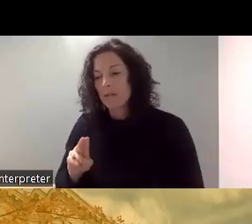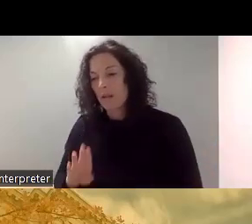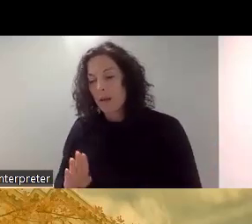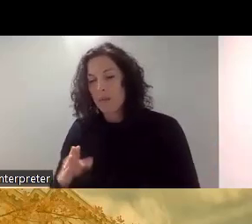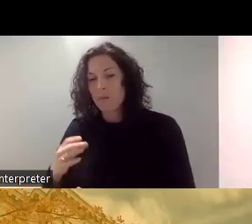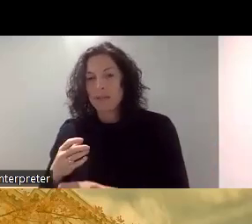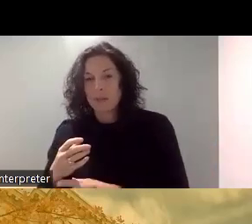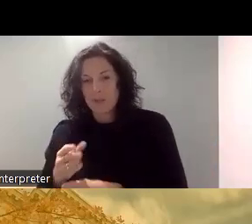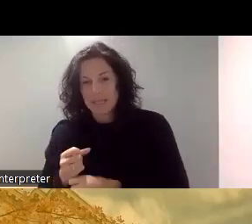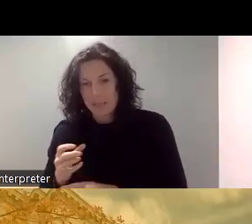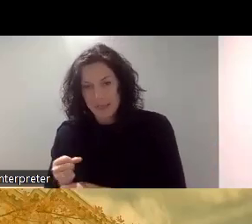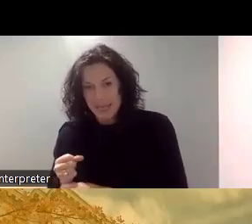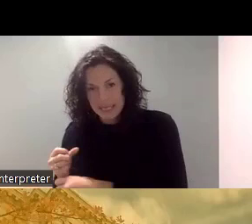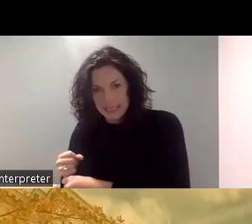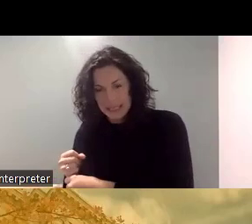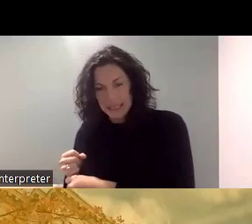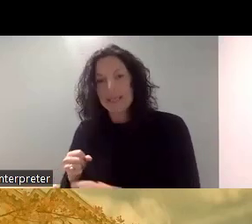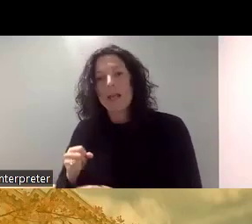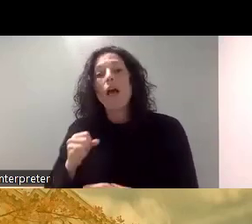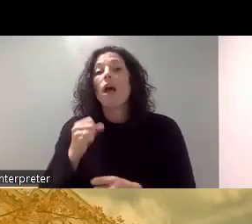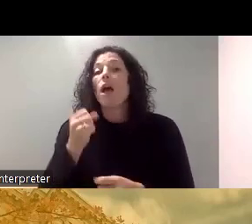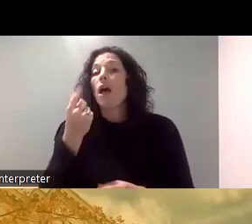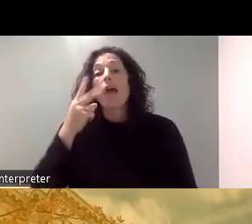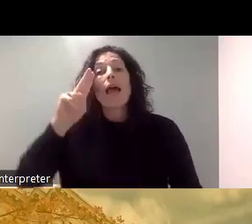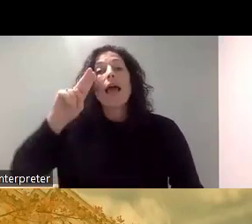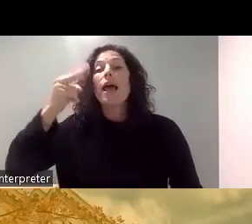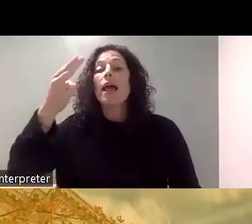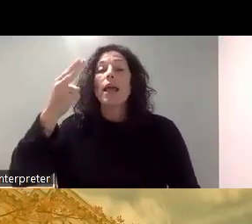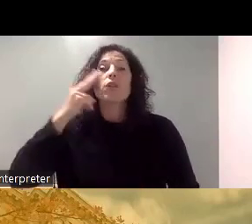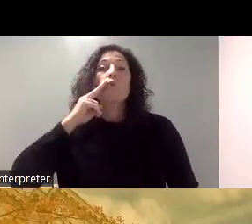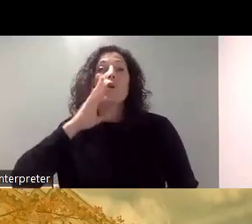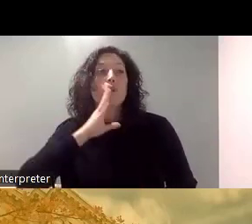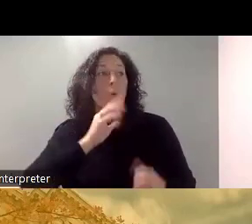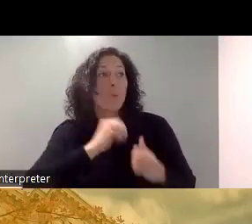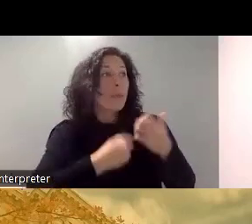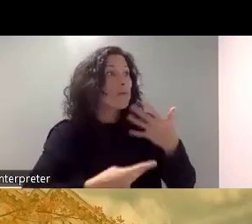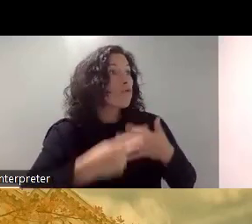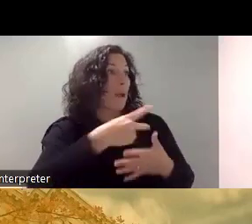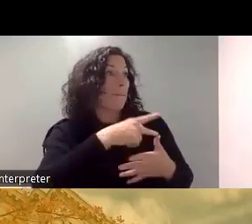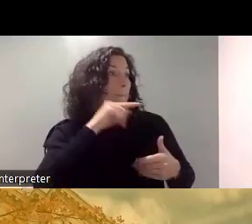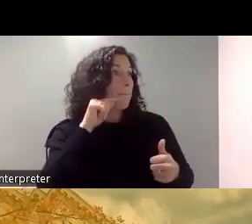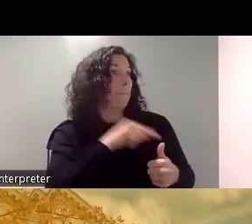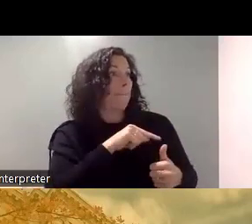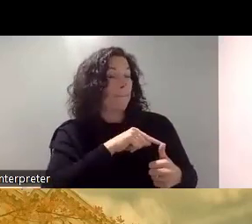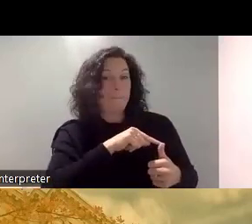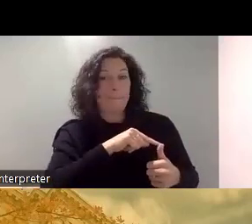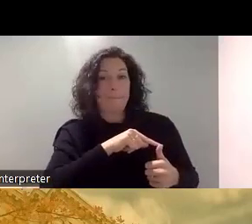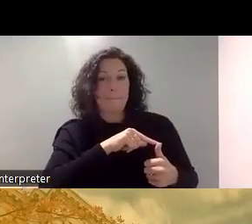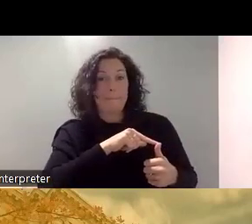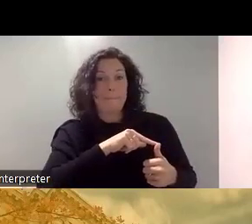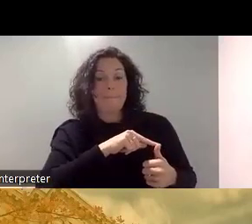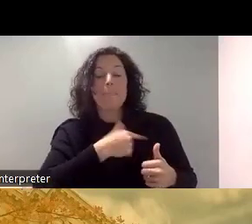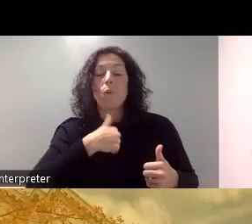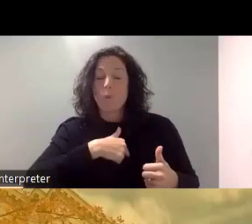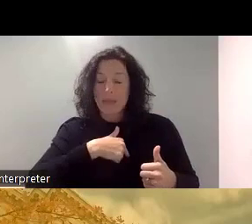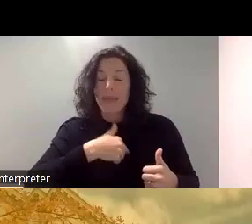Ultimately NIH is going to talk to the prime recipient. That's we hold the responsibility